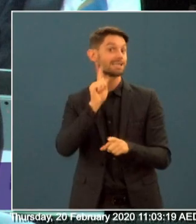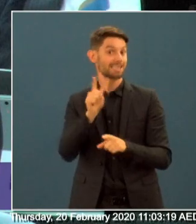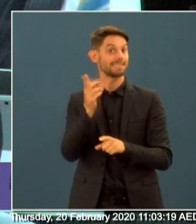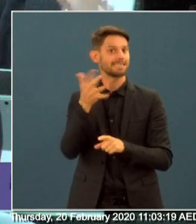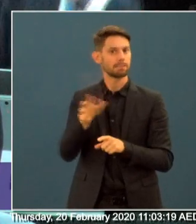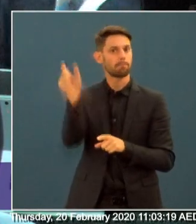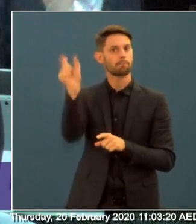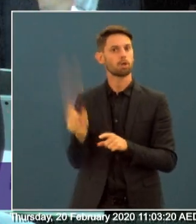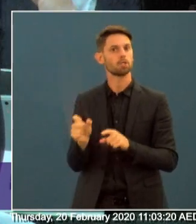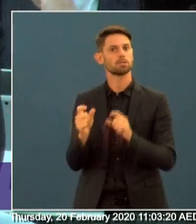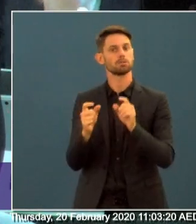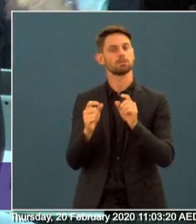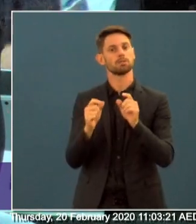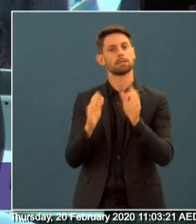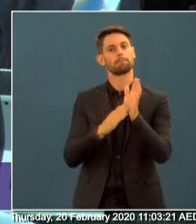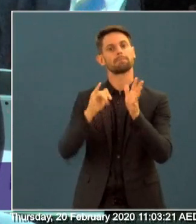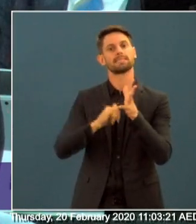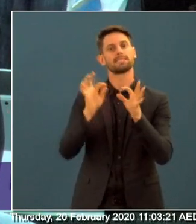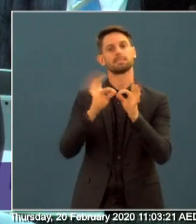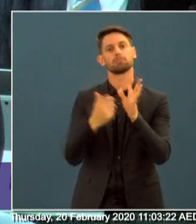whose son lived with Down syndrome.